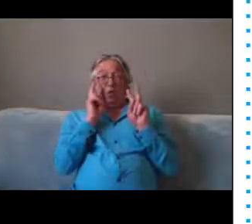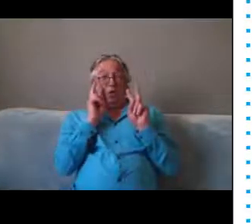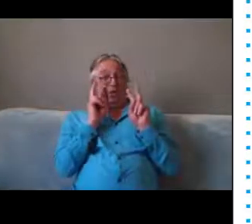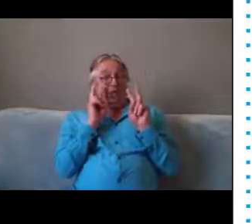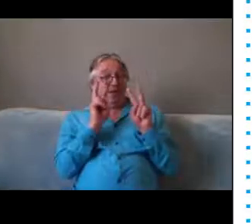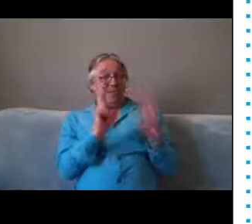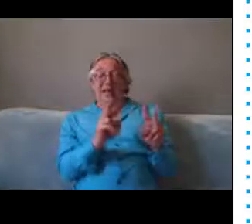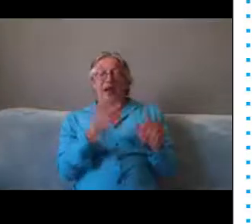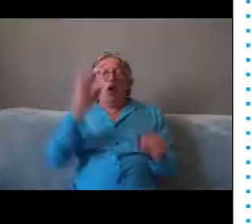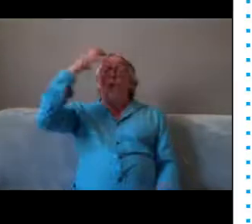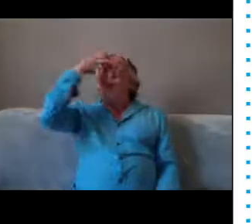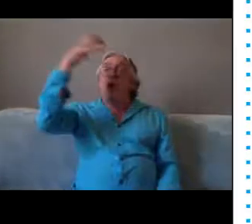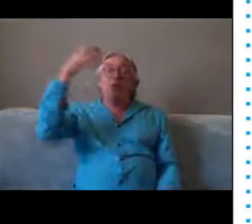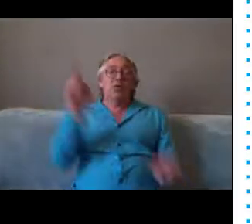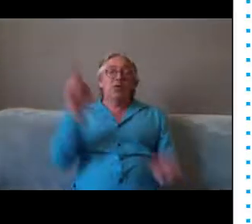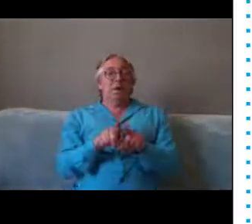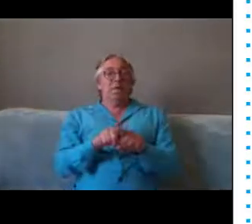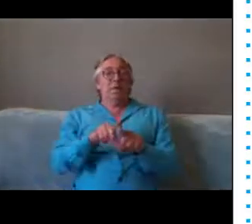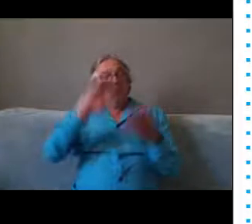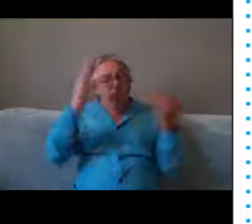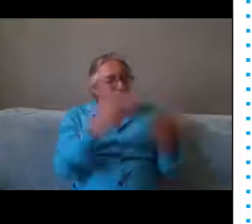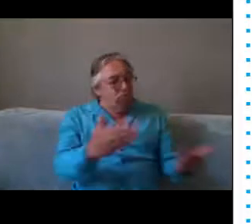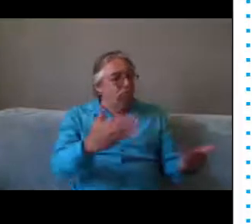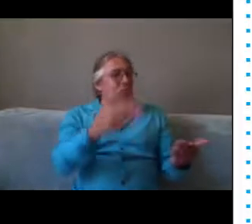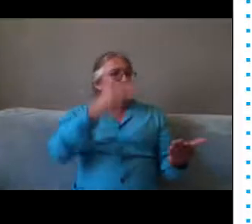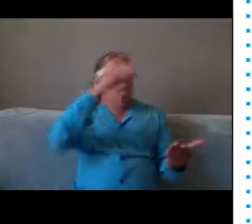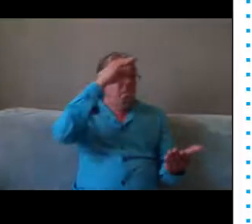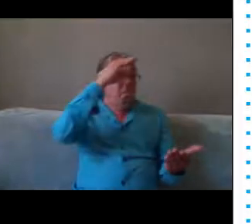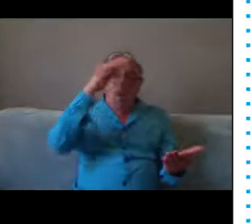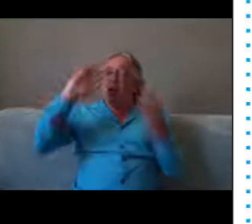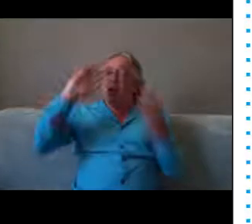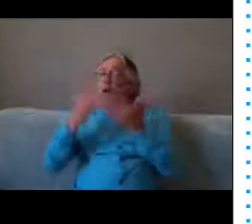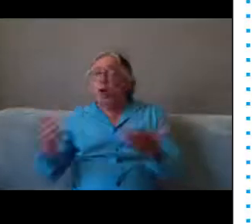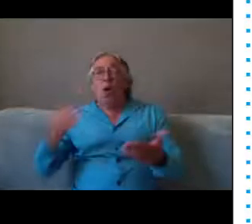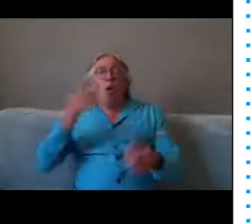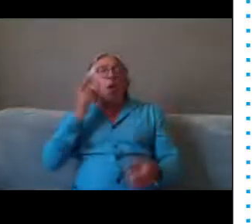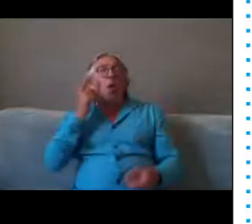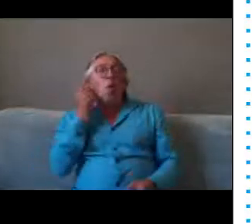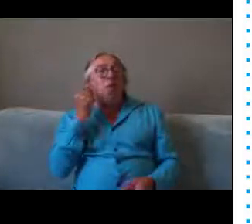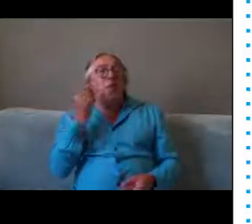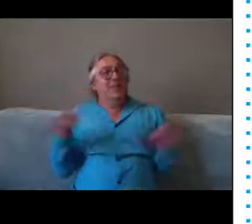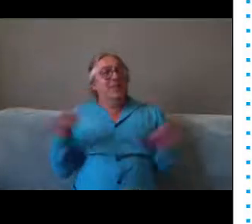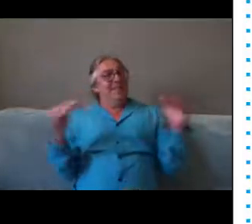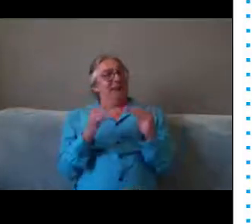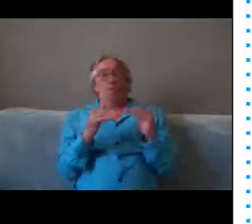but these actions are mostly meant to really send staff, learners,